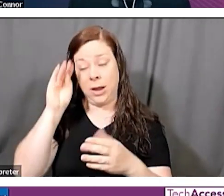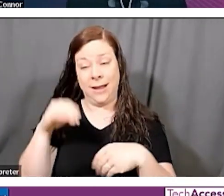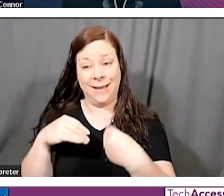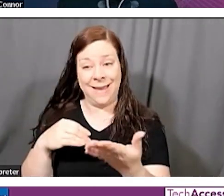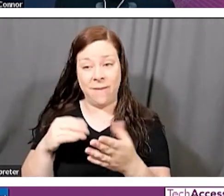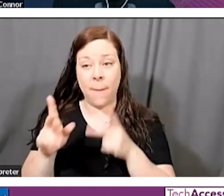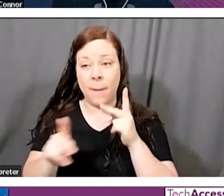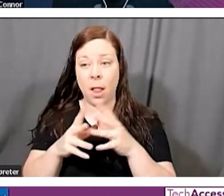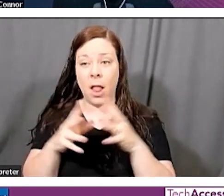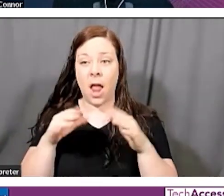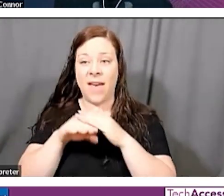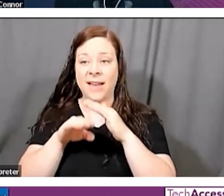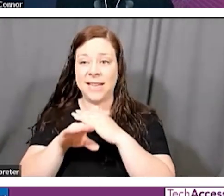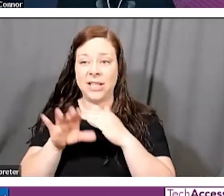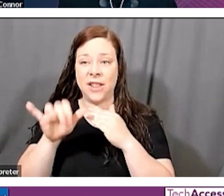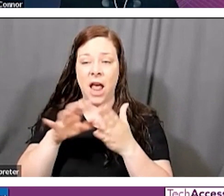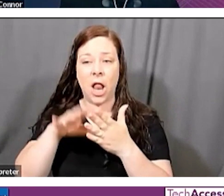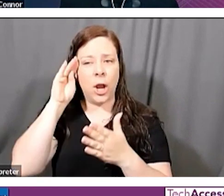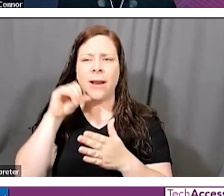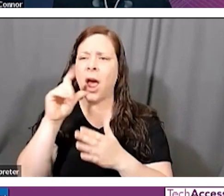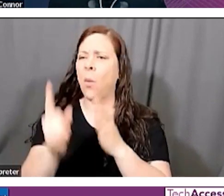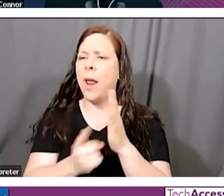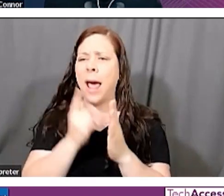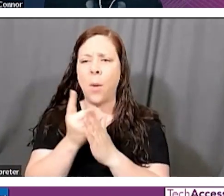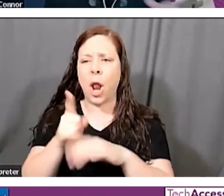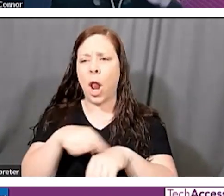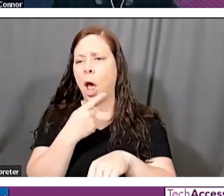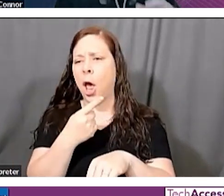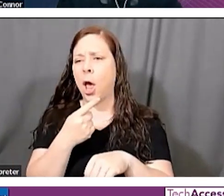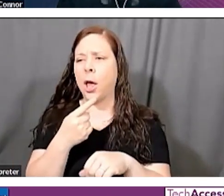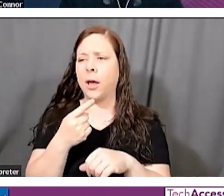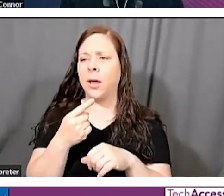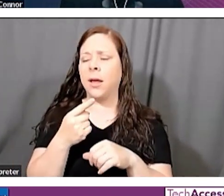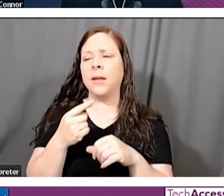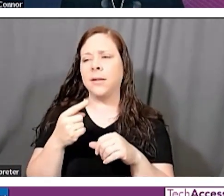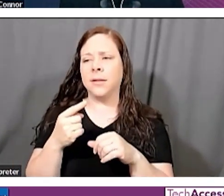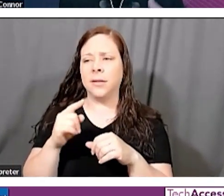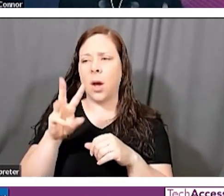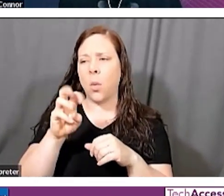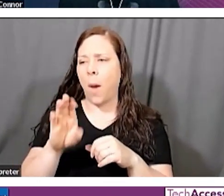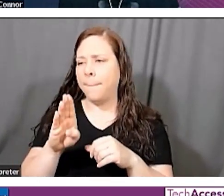that's not just the hour long webinar recordings and transcripts, but we break it up into those little note card size files